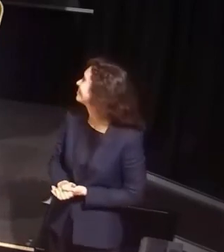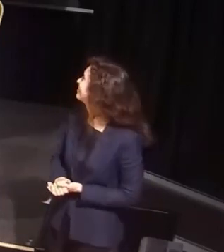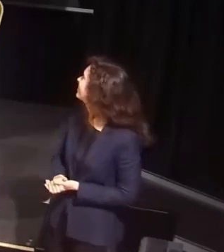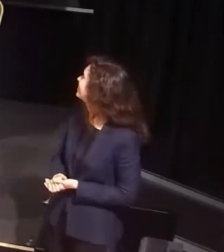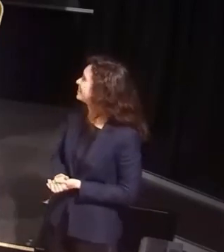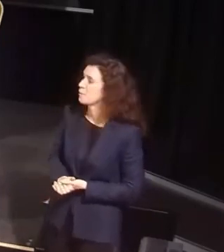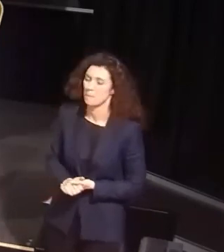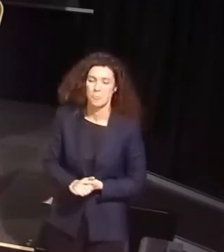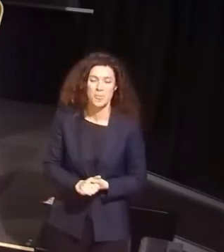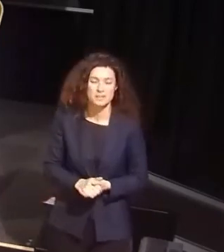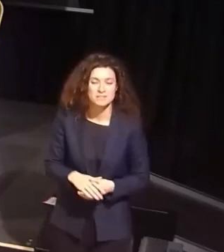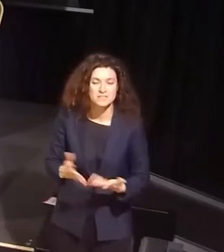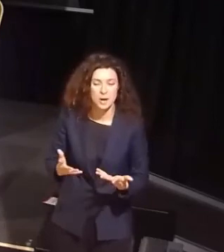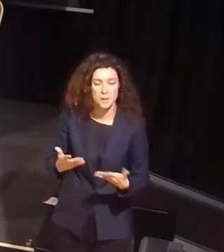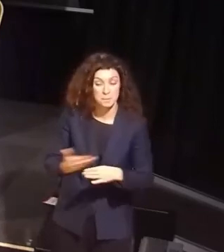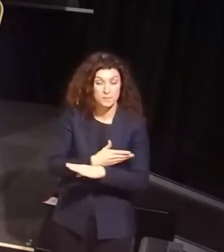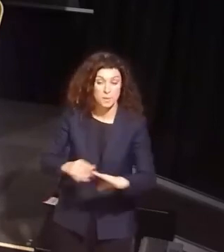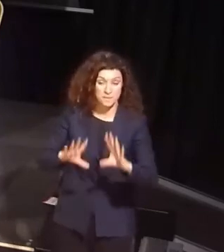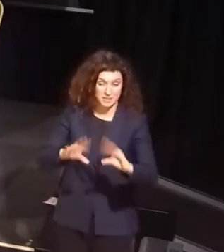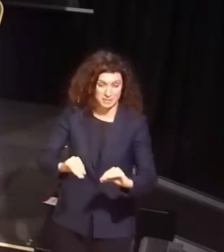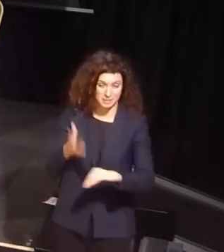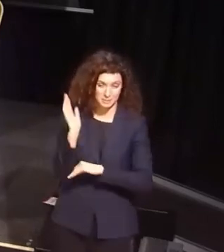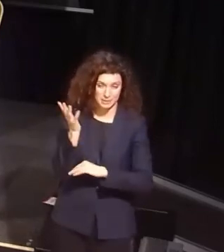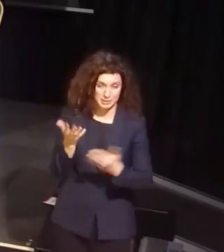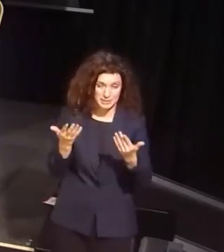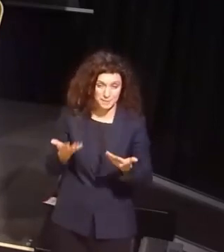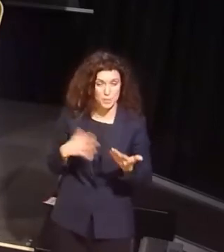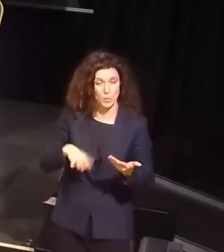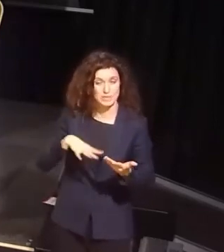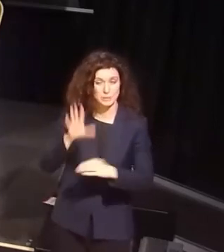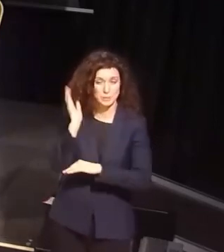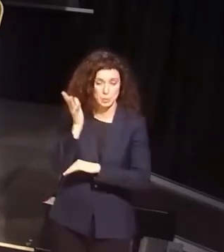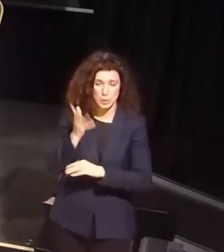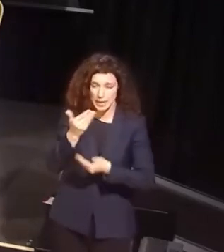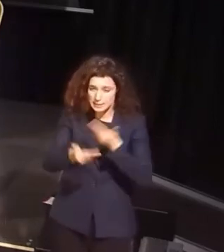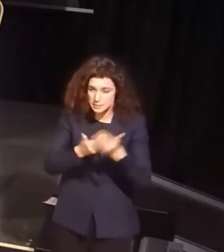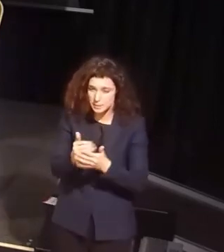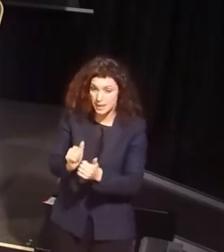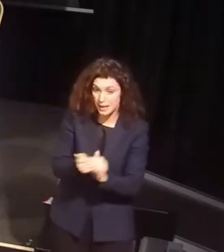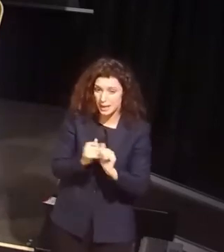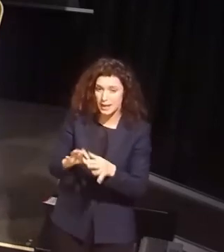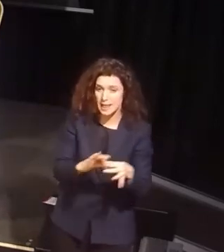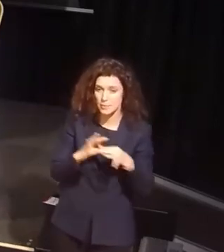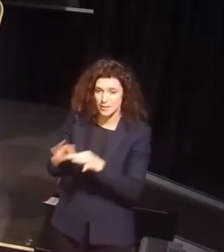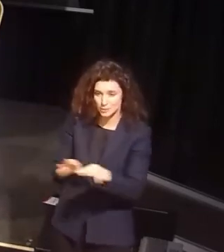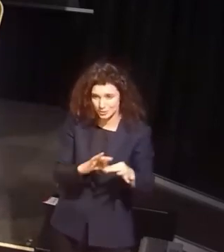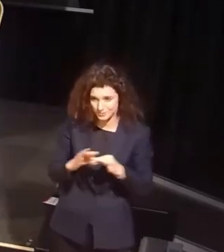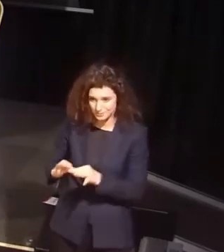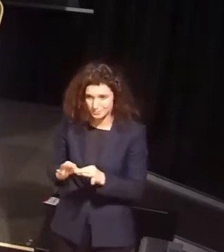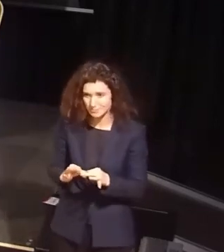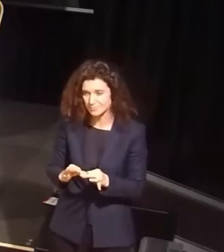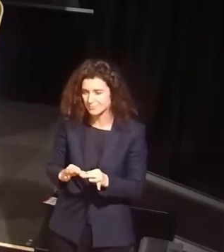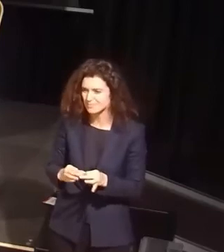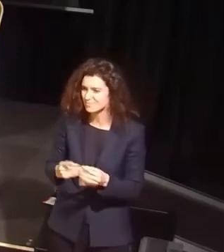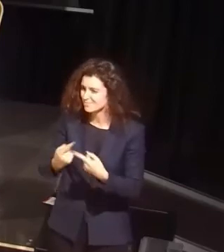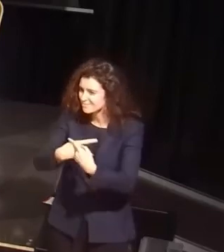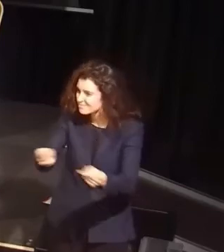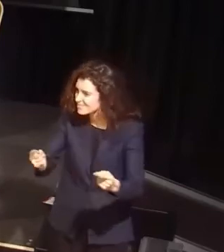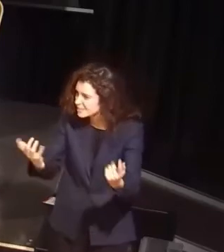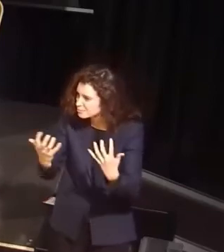Before I close off the speech, I just wanted to talk for a moment about collaboration. The fact that all of you are here...